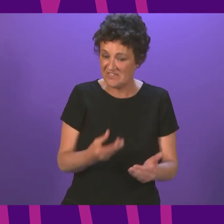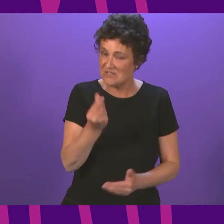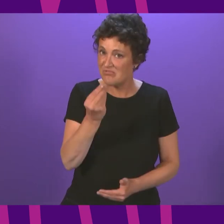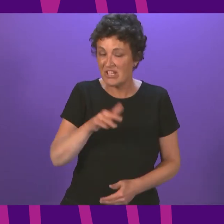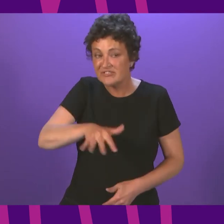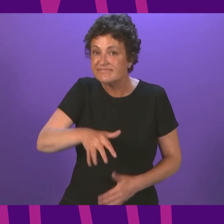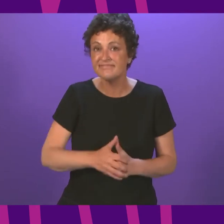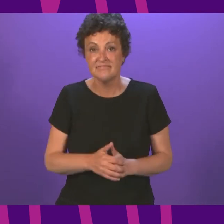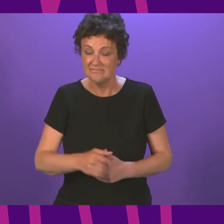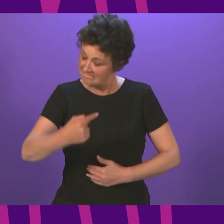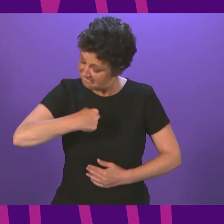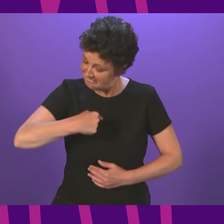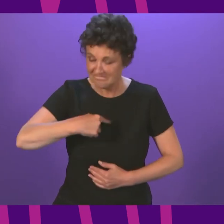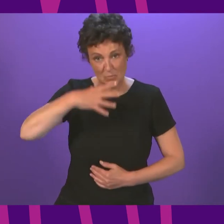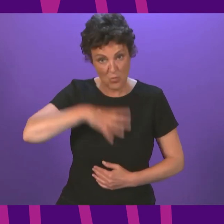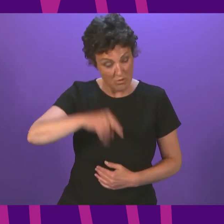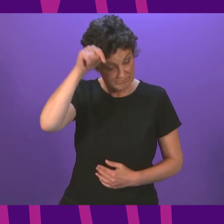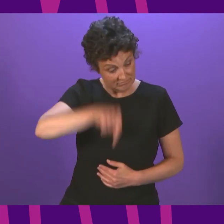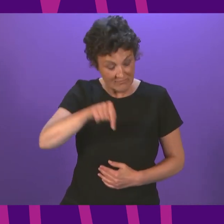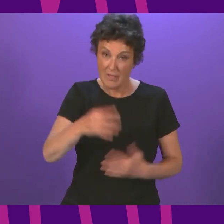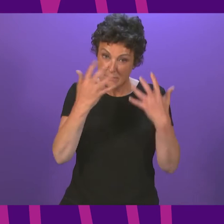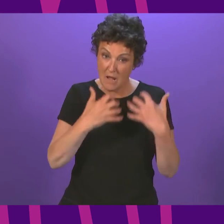Amendment 11 meets with the established mission of the Parliament.